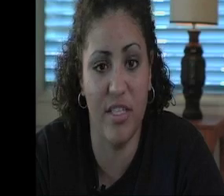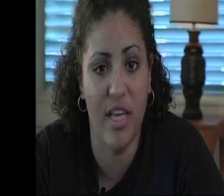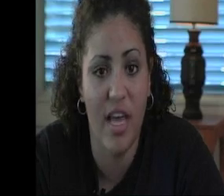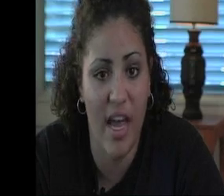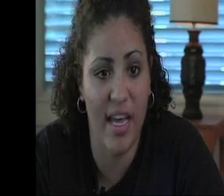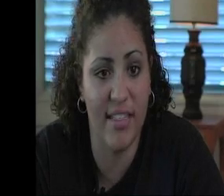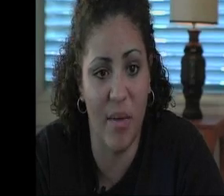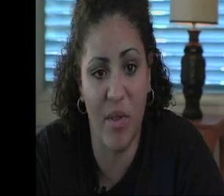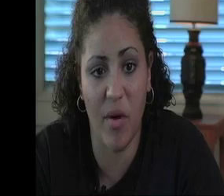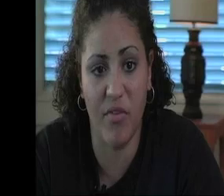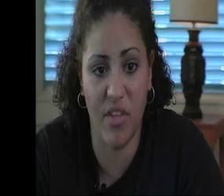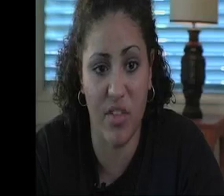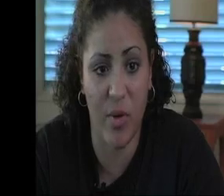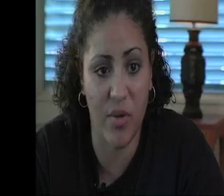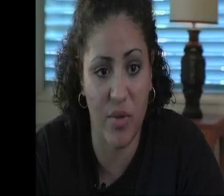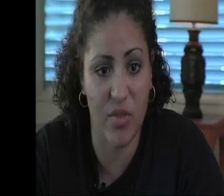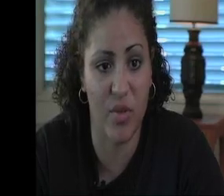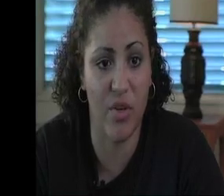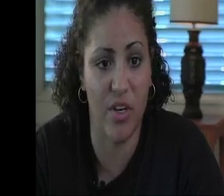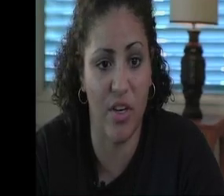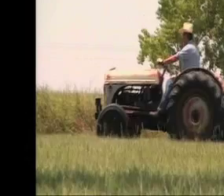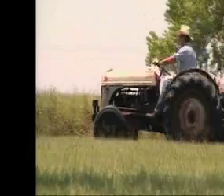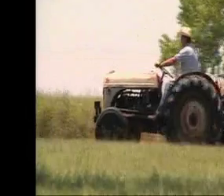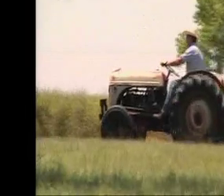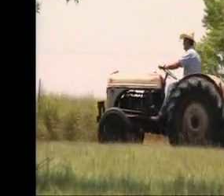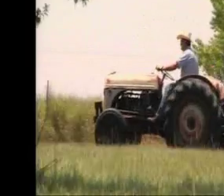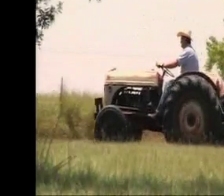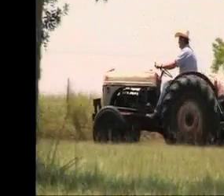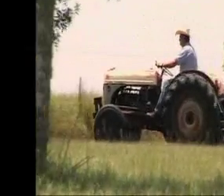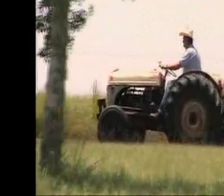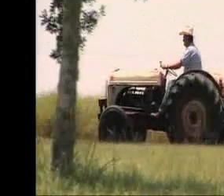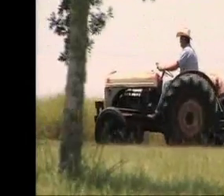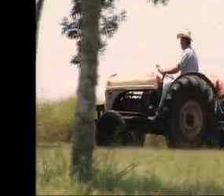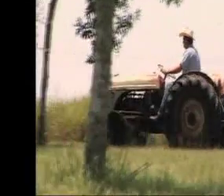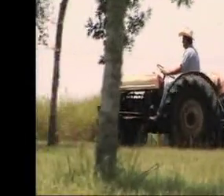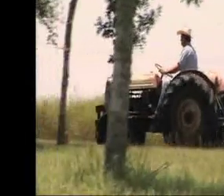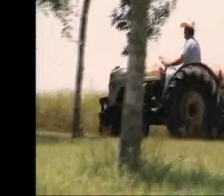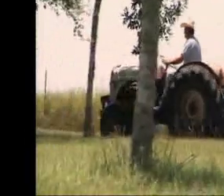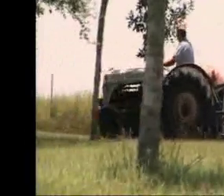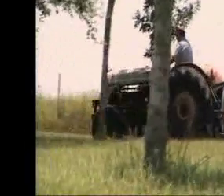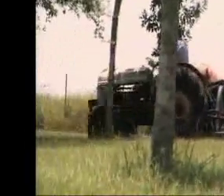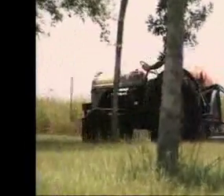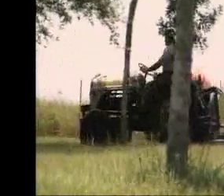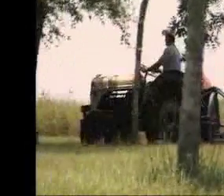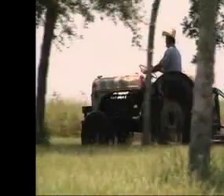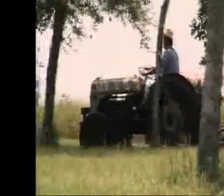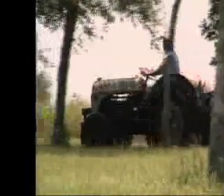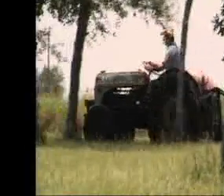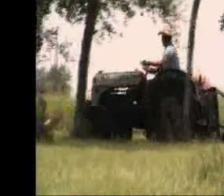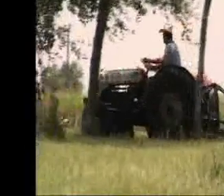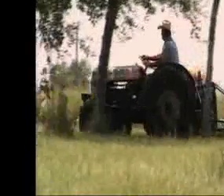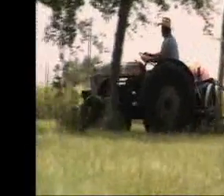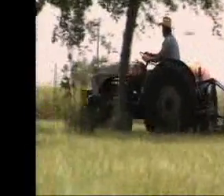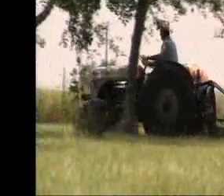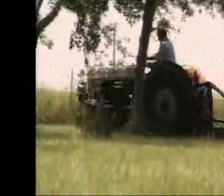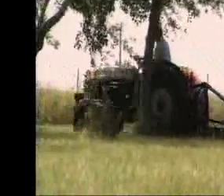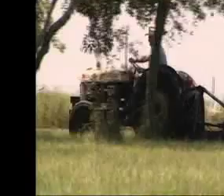and dump them on fence posts or alongside a barn to kill bugs or to kill weeds,